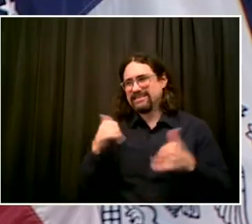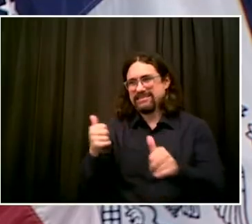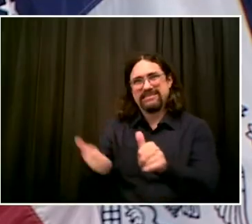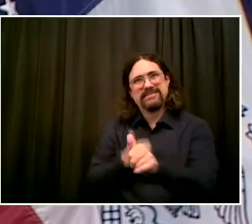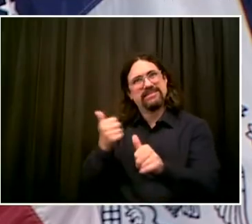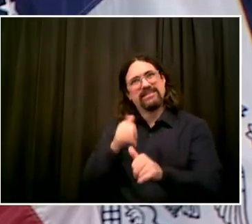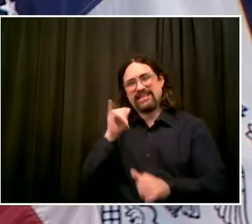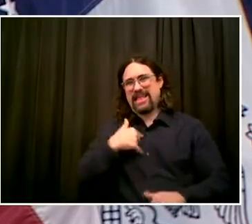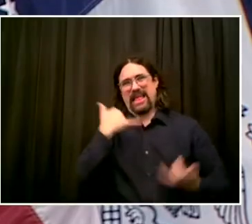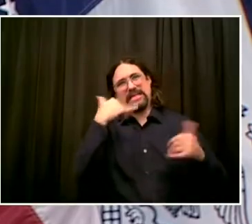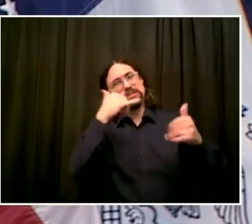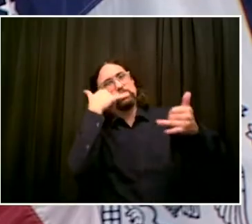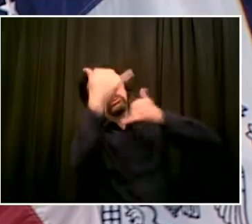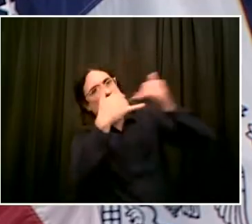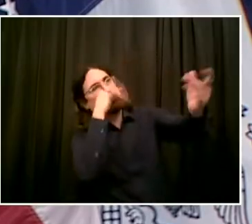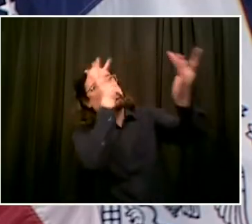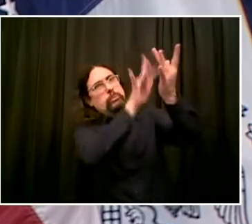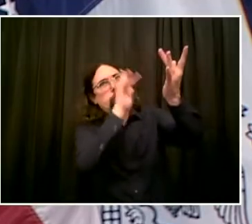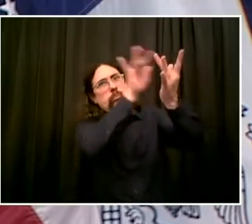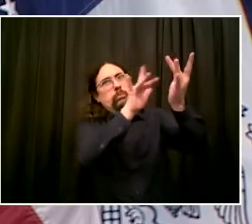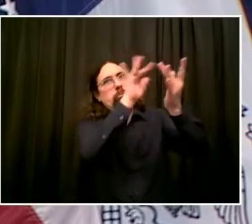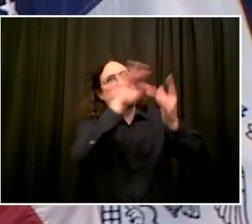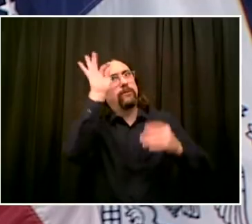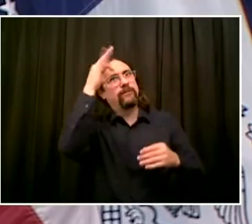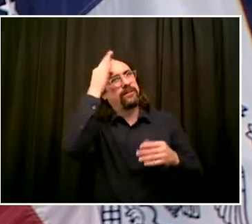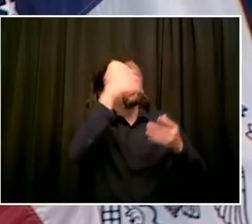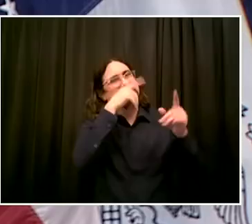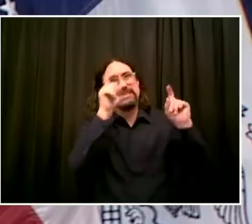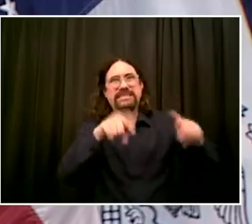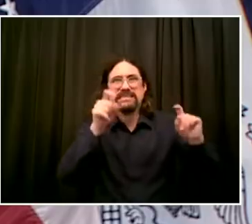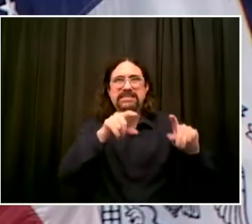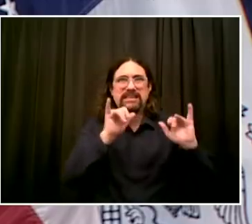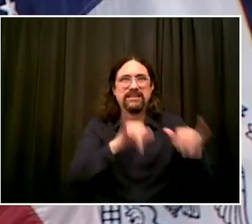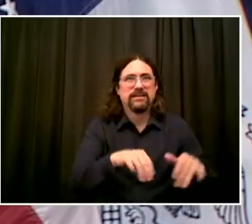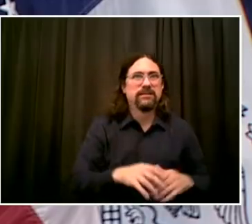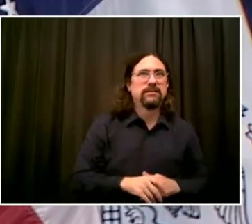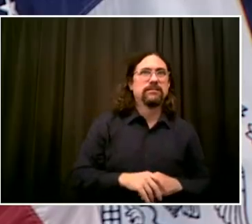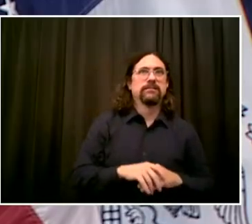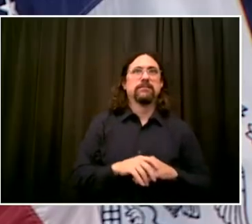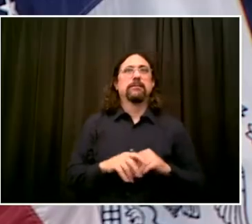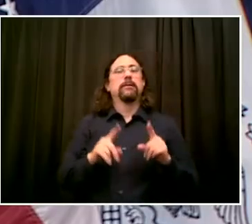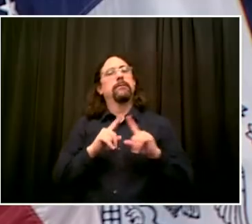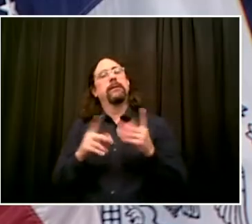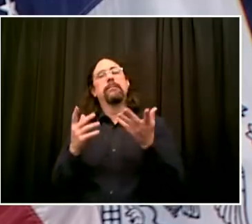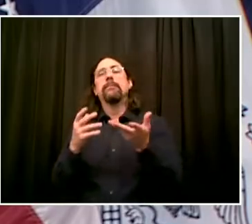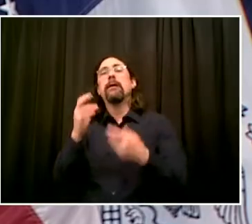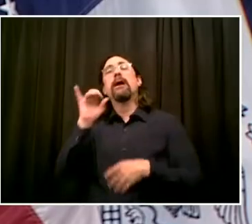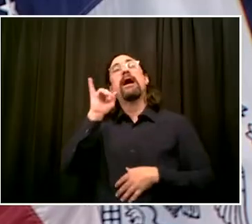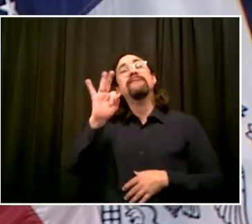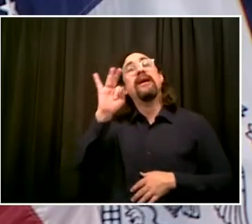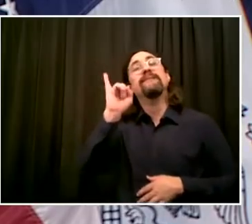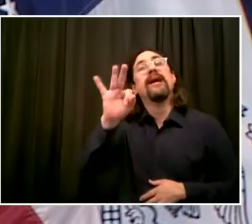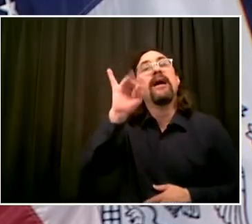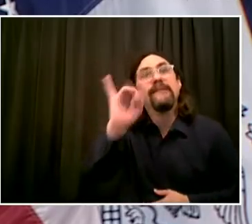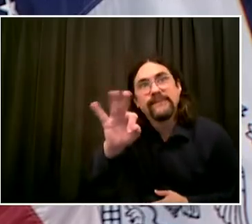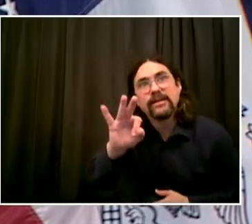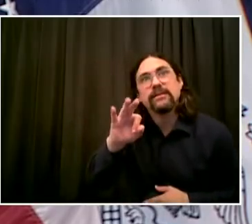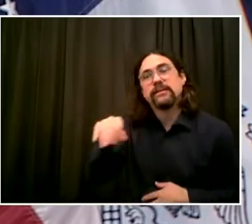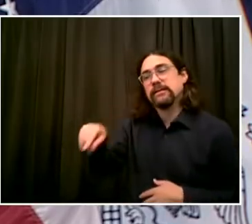NEXT FEW WEEKS, I AM ARF FROM CERTAIN ABOUT IT, THAT IS THE ONLY SOLUTION THAT WILL REALLY WORK, I HAVE BEEN FIGHTING F ORIT, I AM HAVING A CONVERSATION WITH FEDERAL OFFICIALS TODAY